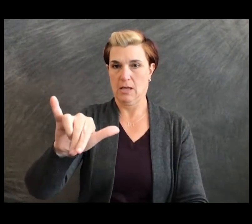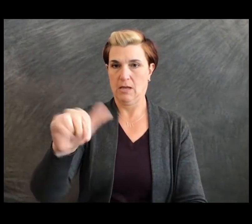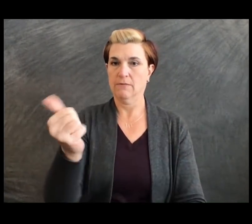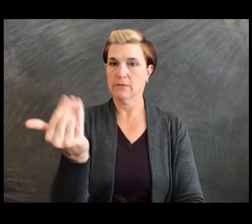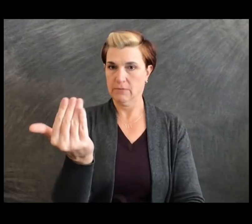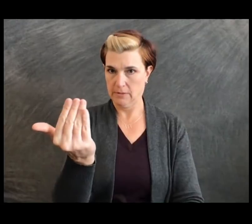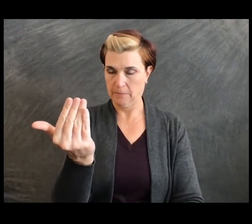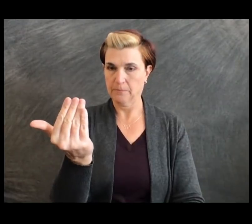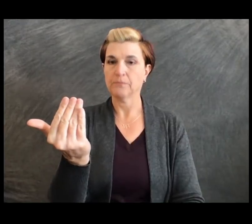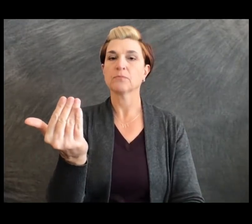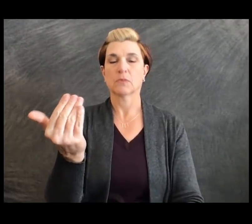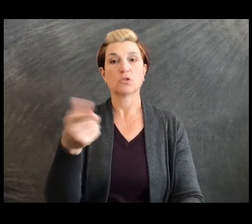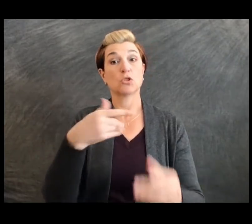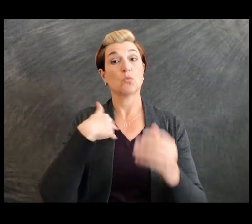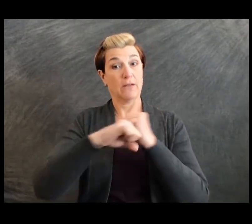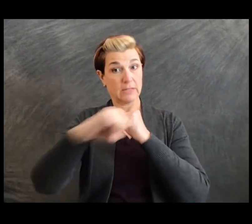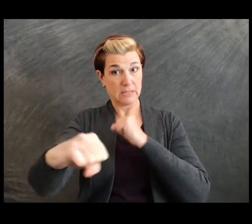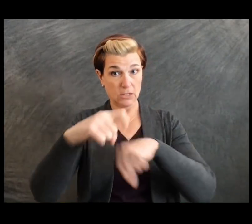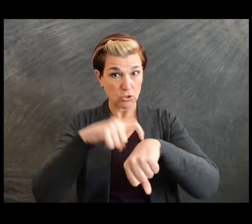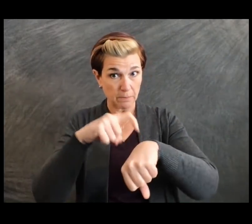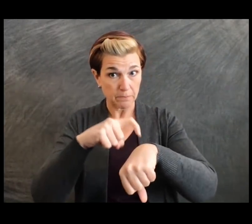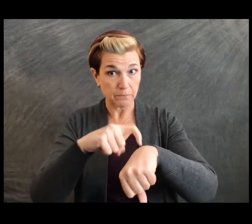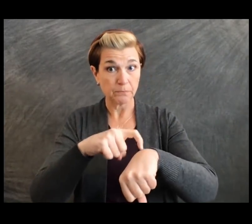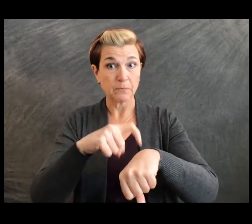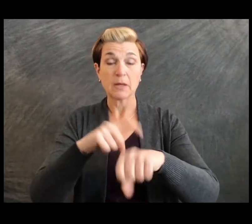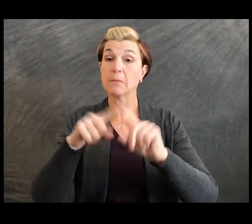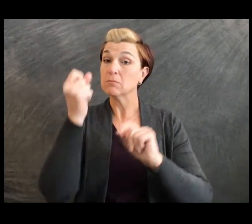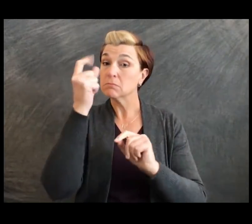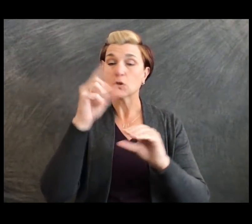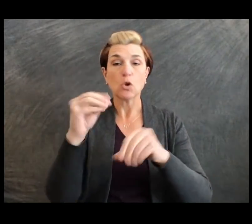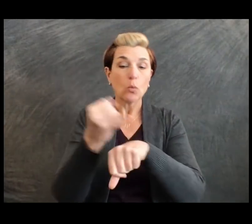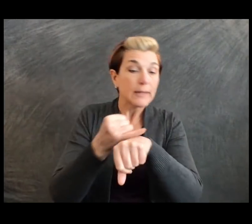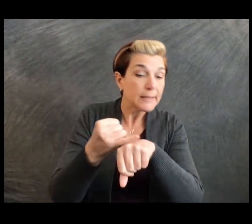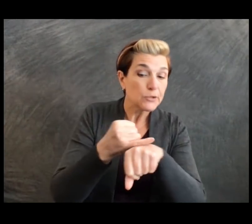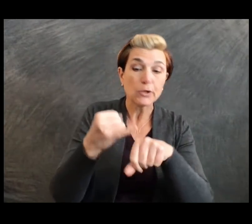but you're not going to have interest penalties or any kind of penalties by